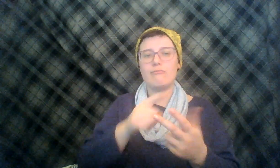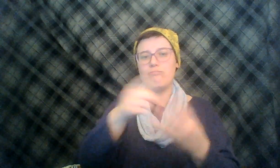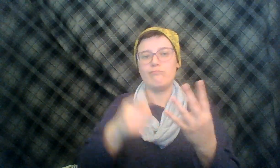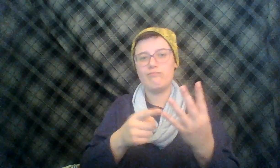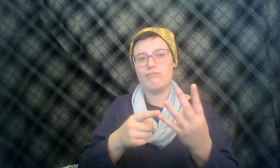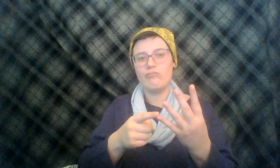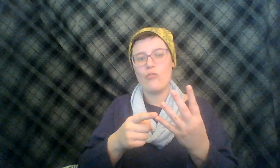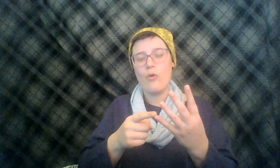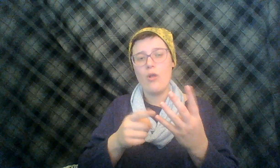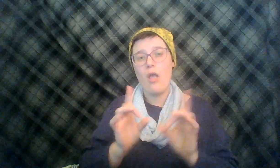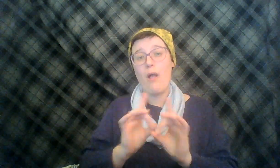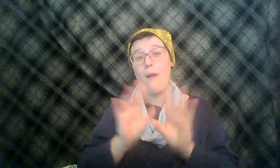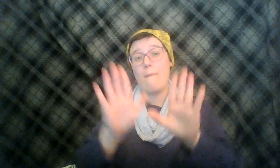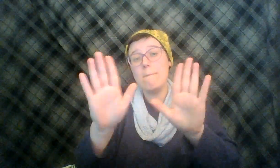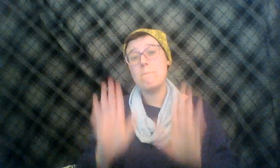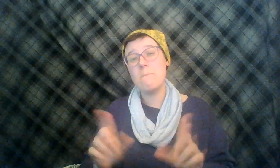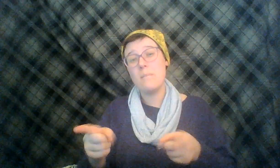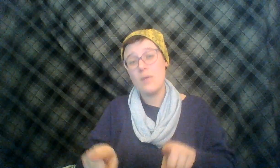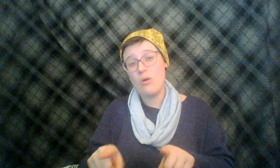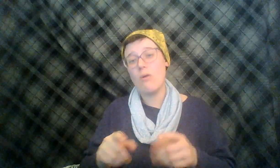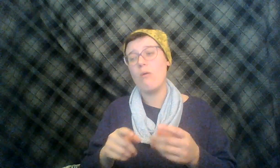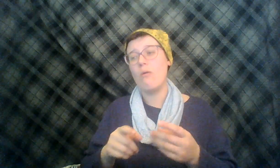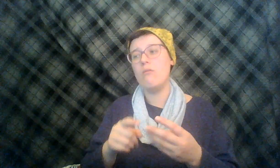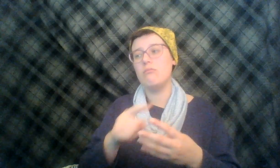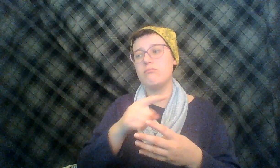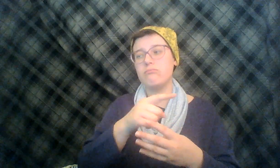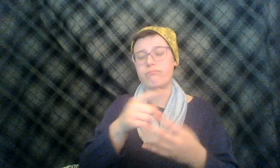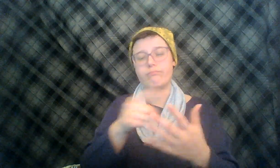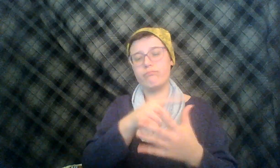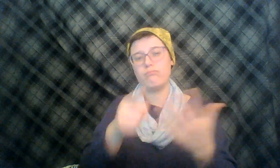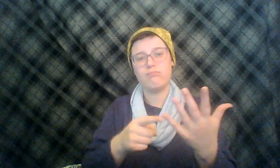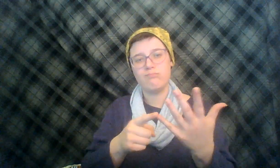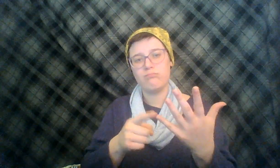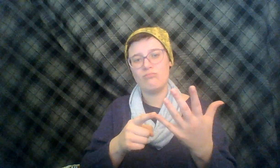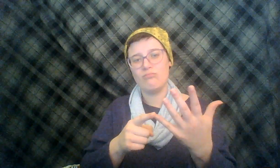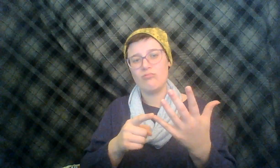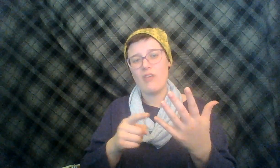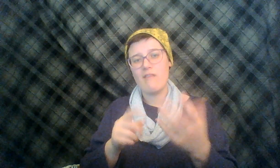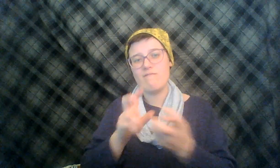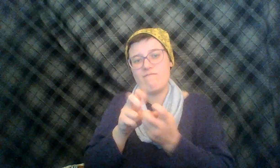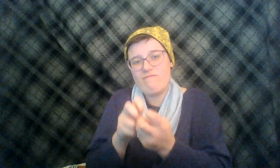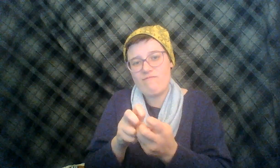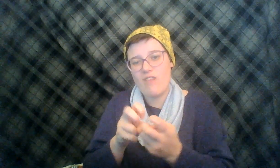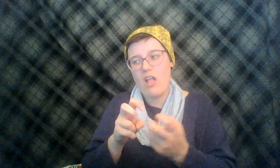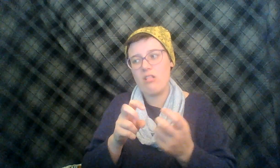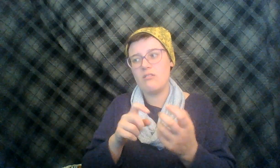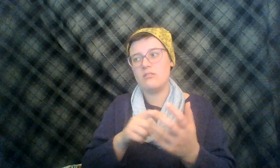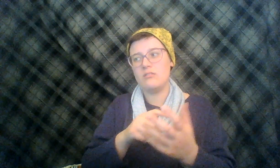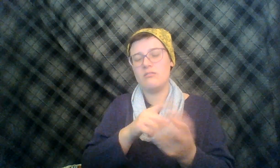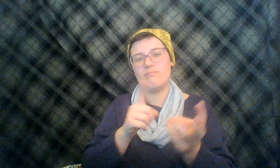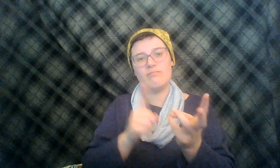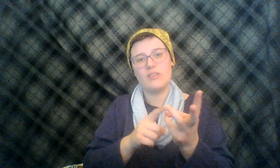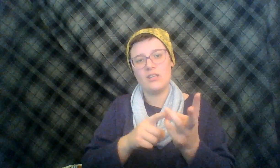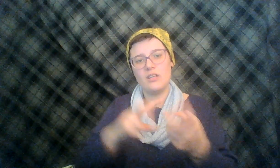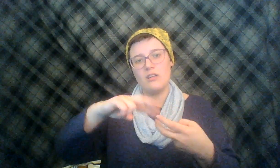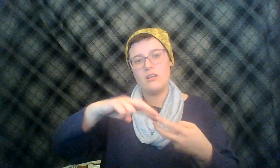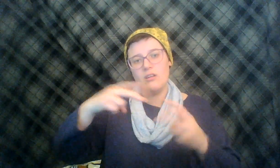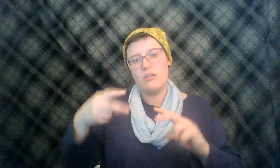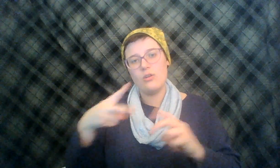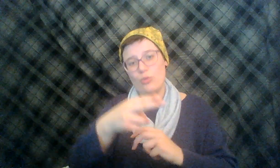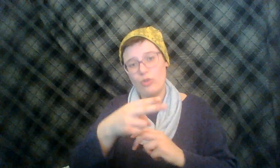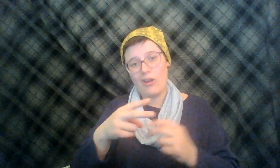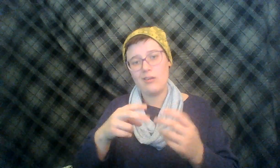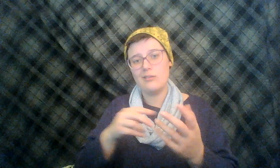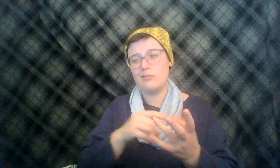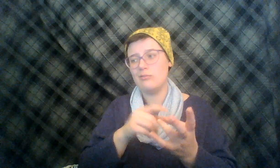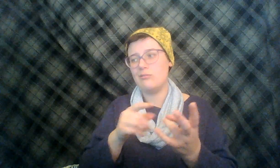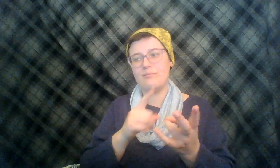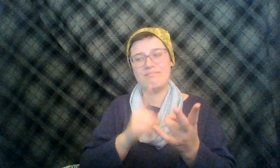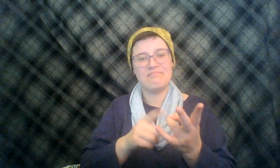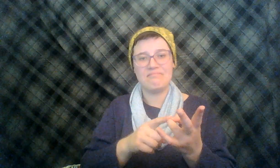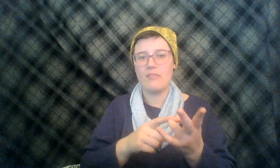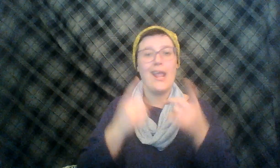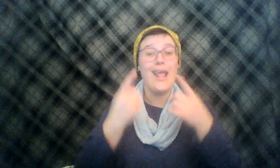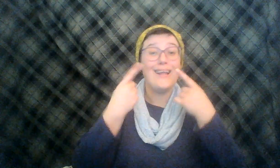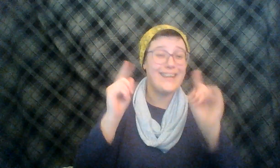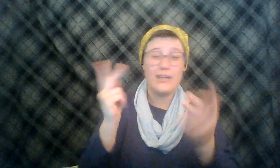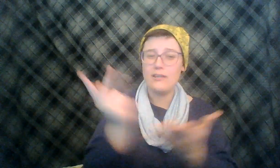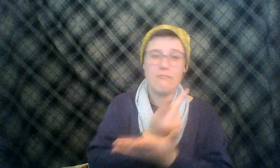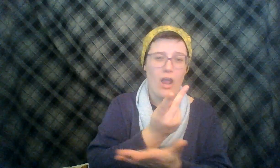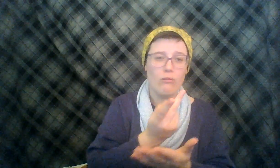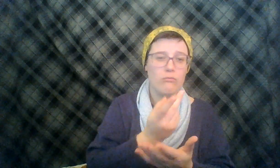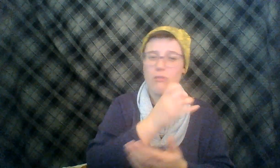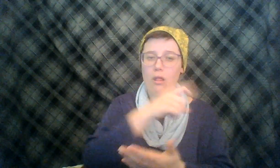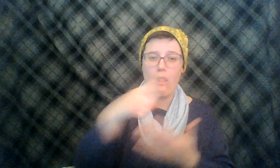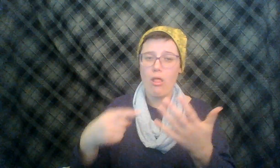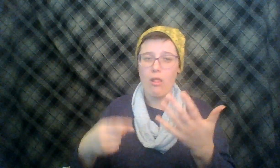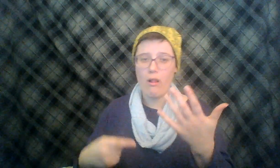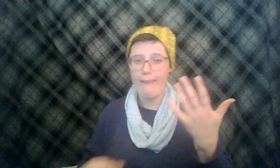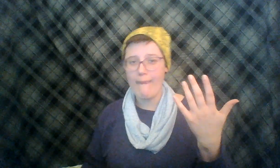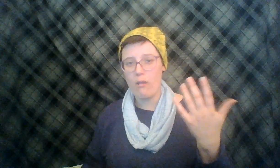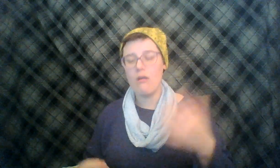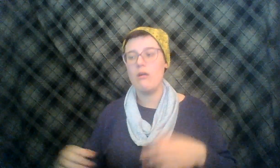"miracle," “violence,” “eugenics,” and “succeed/fail.”